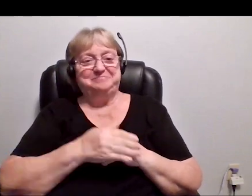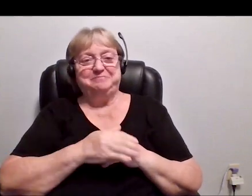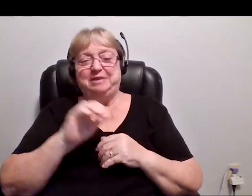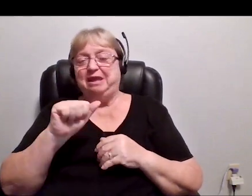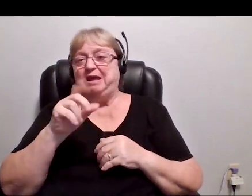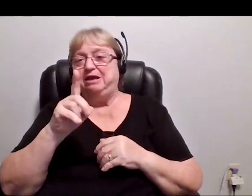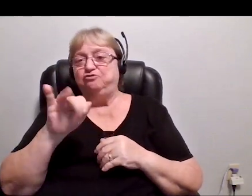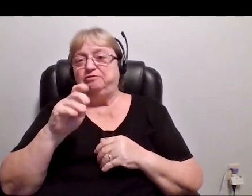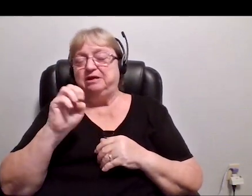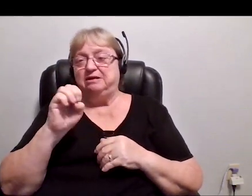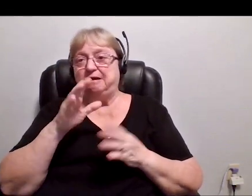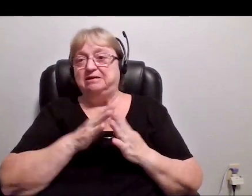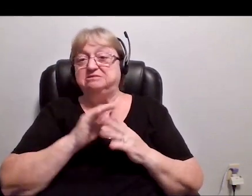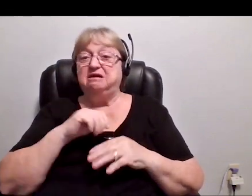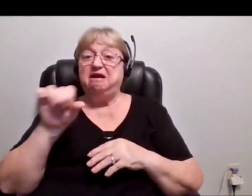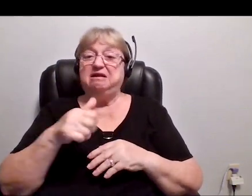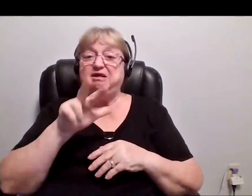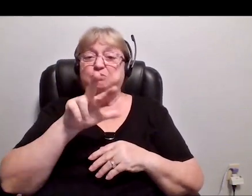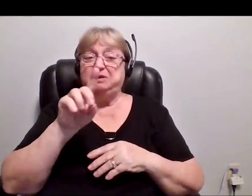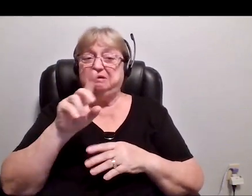"Do any of the 3D models also include audio?"